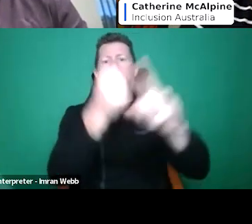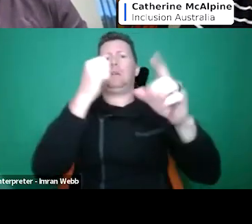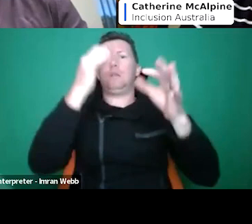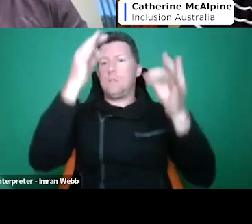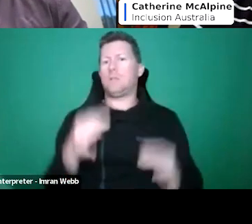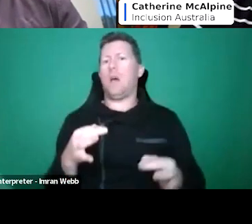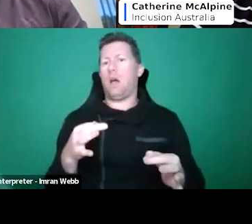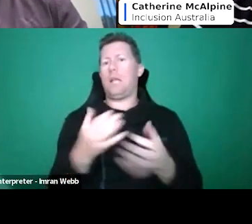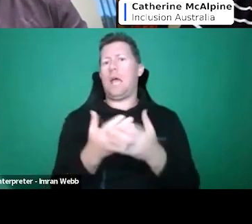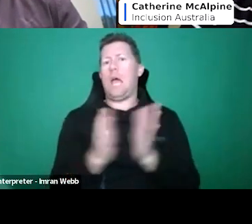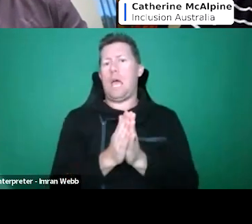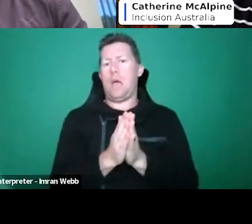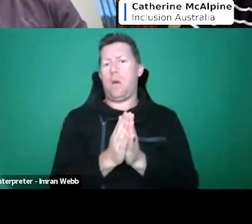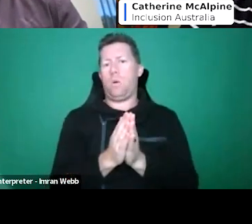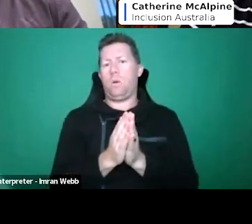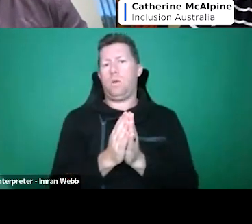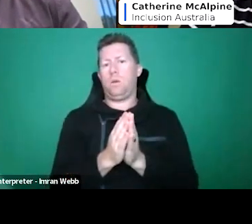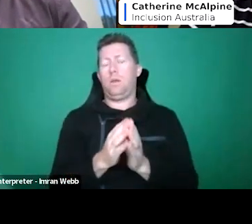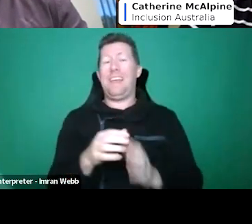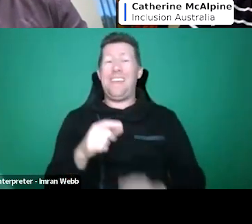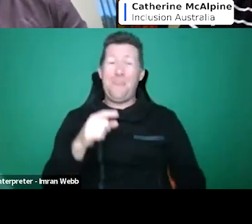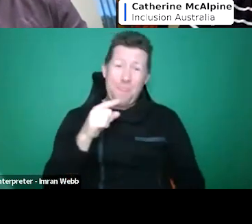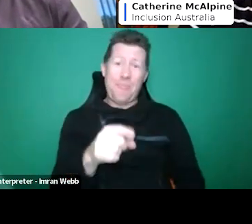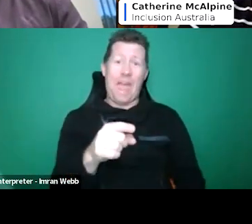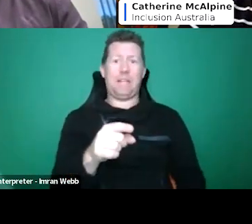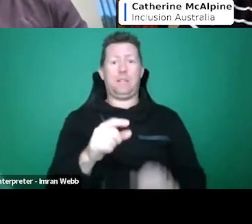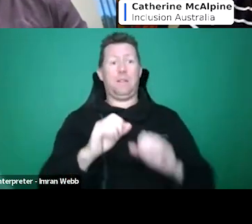And that ability to give substantive feedback